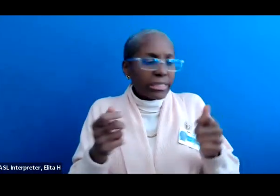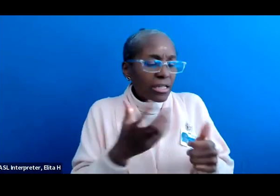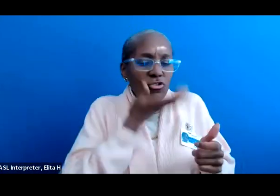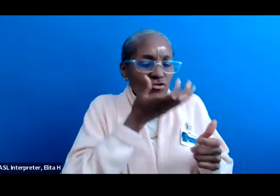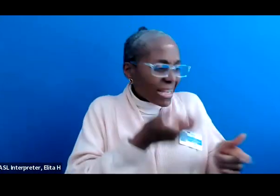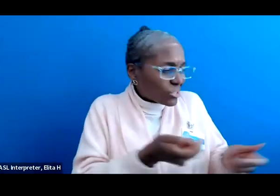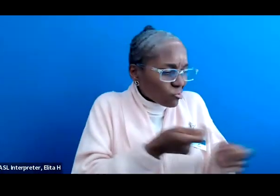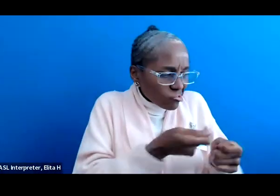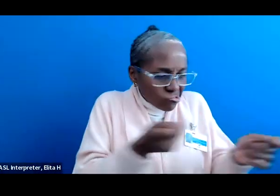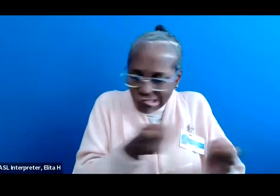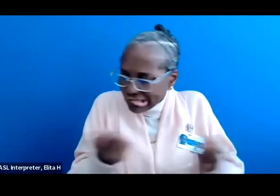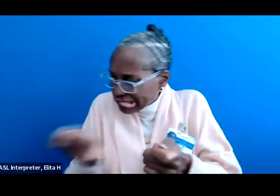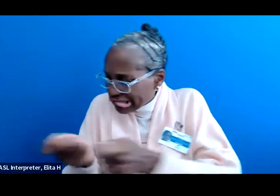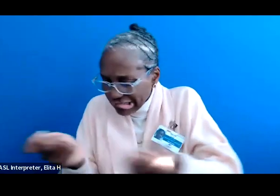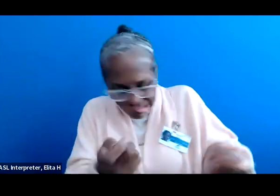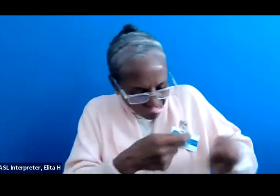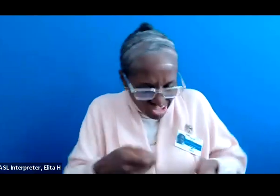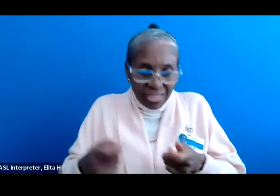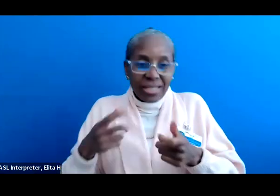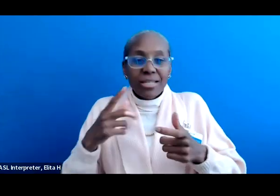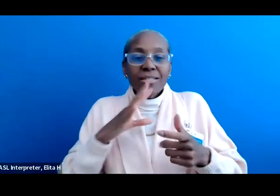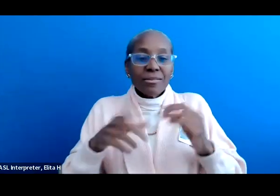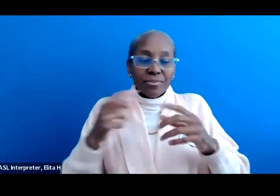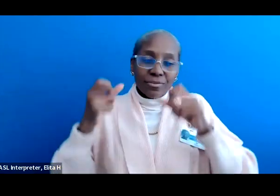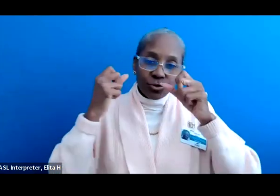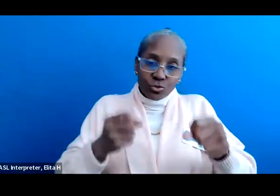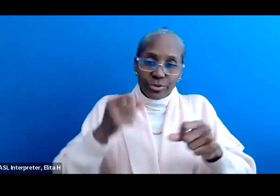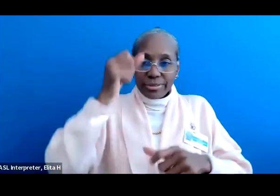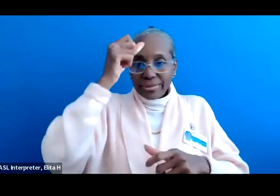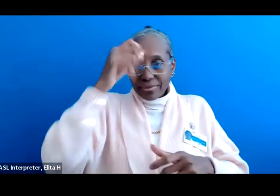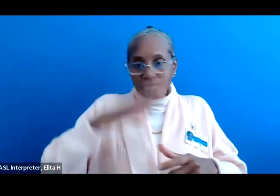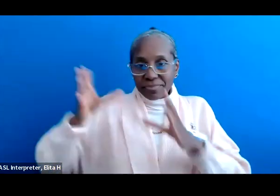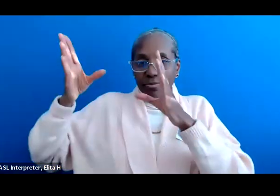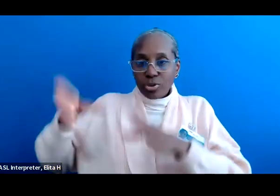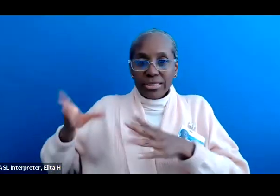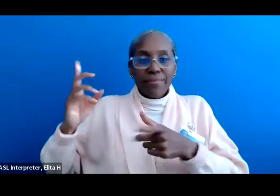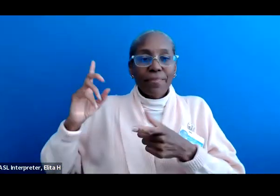I mean, talk about a strong individual, and it wasn't until, he wasn't